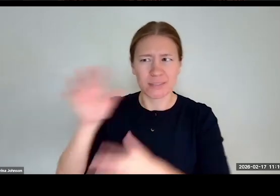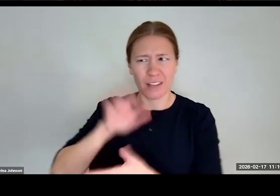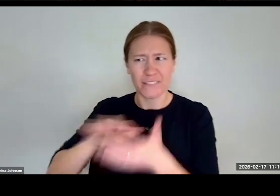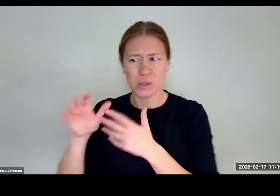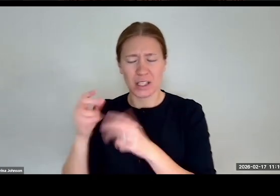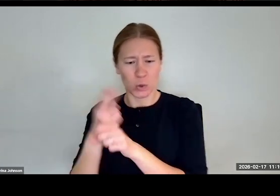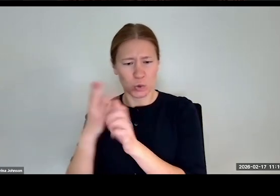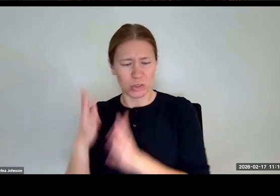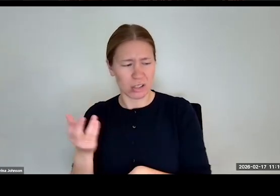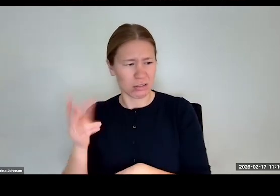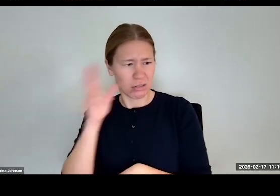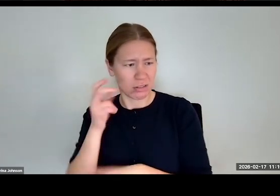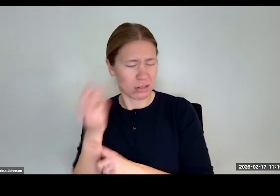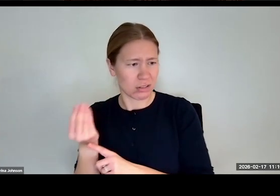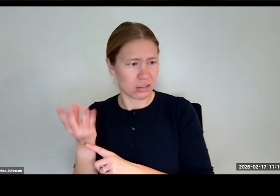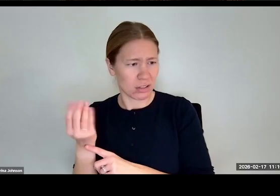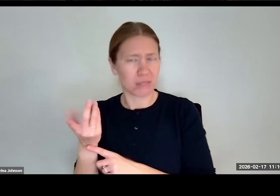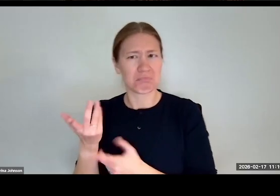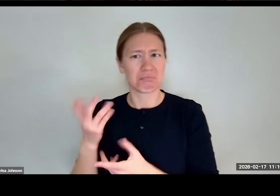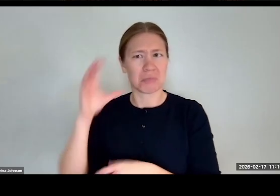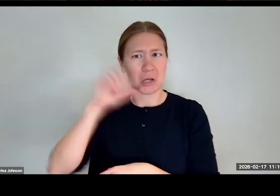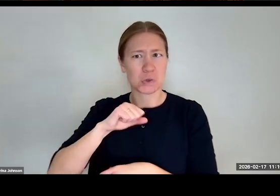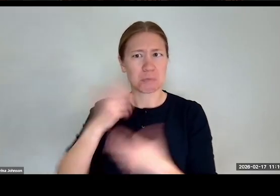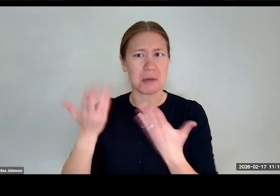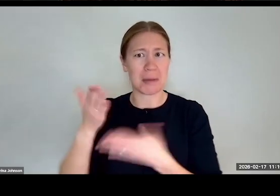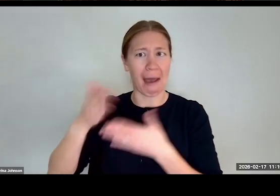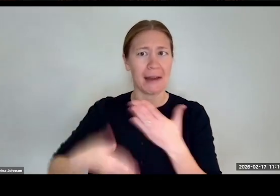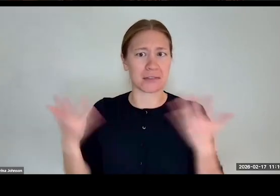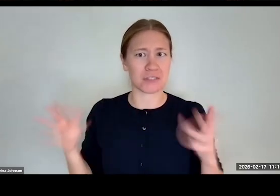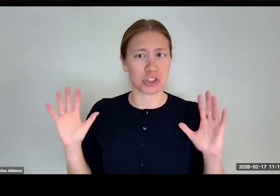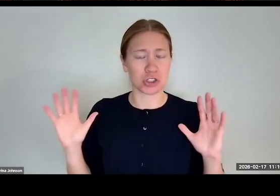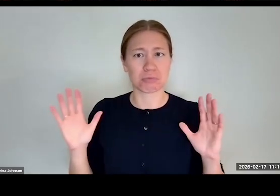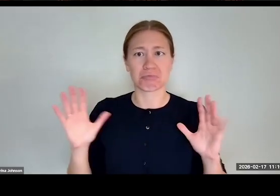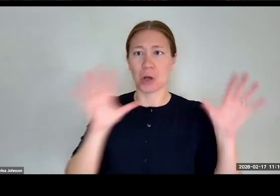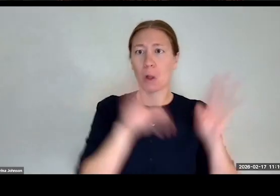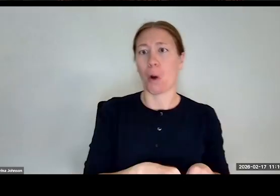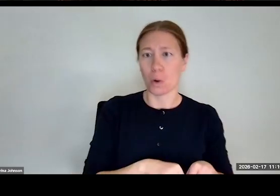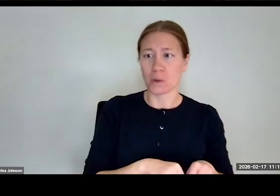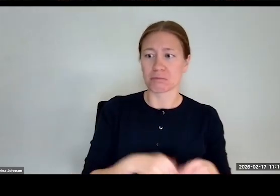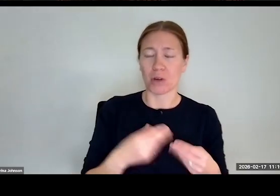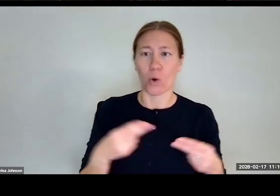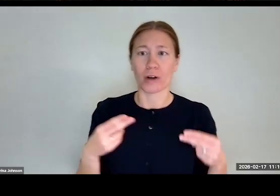Some users may assume that the content has ended and then navigate out of it and go to the next slide and miss things.